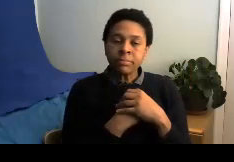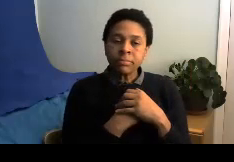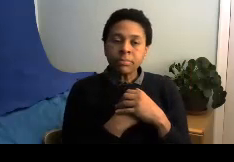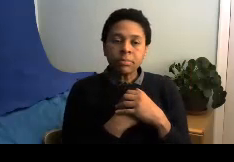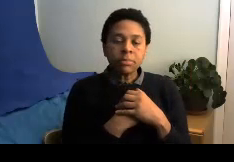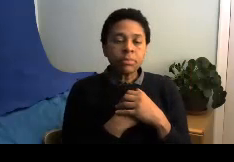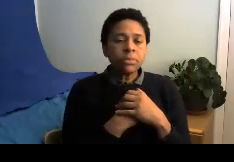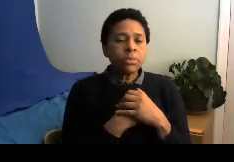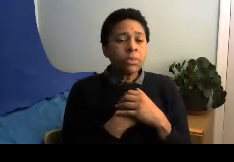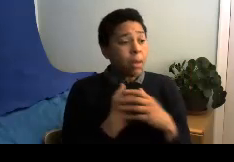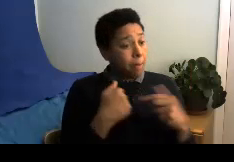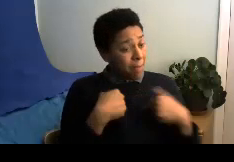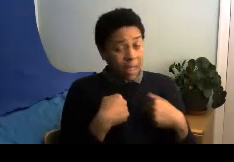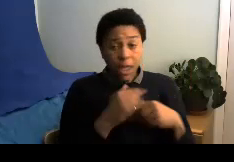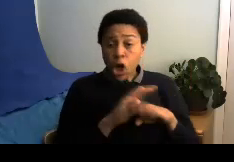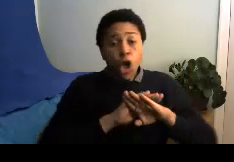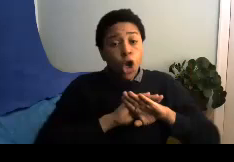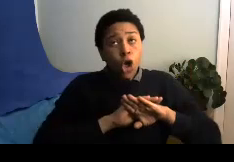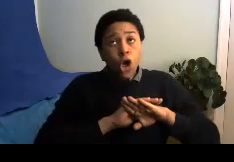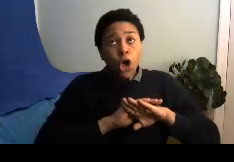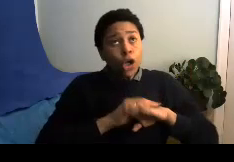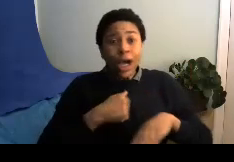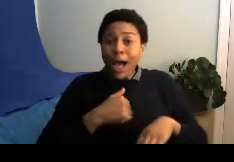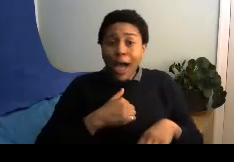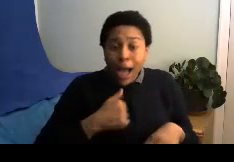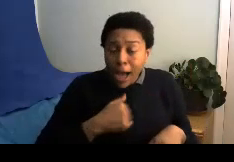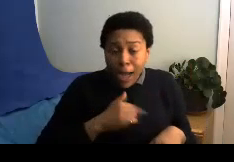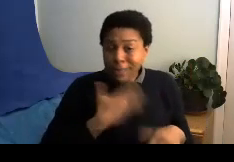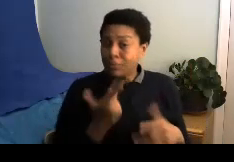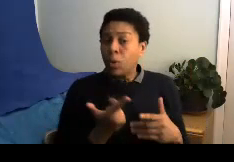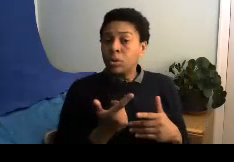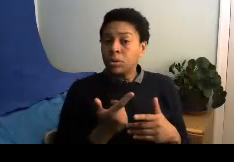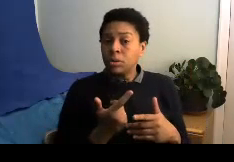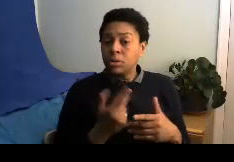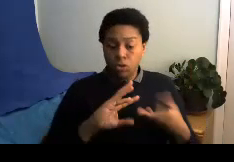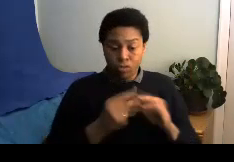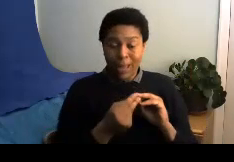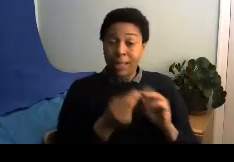intention of it being sort of, cinematic, or, you know, I just